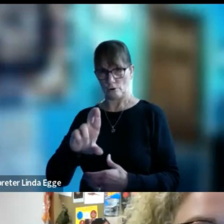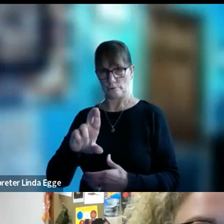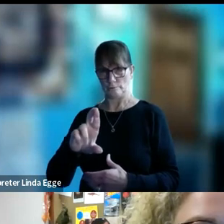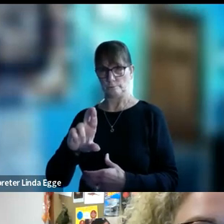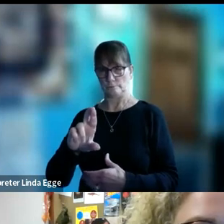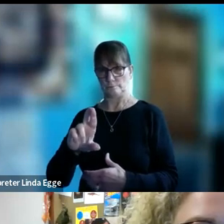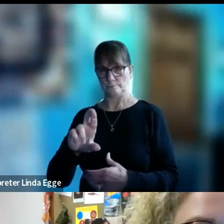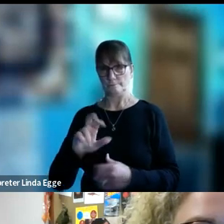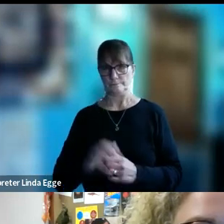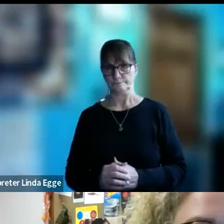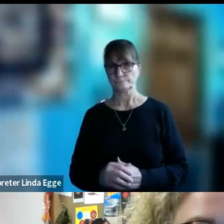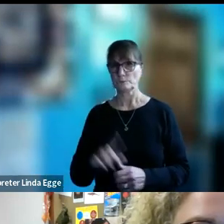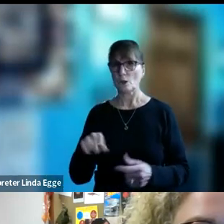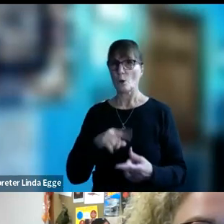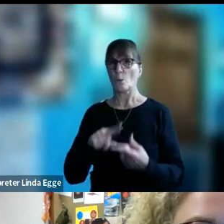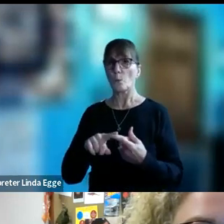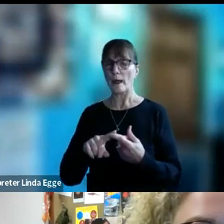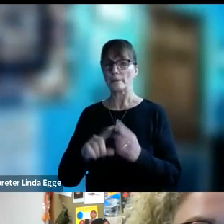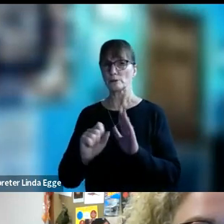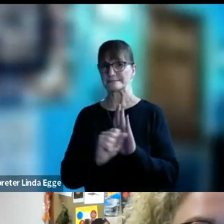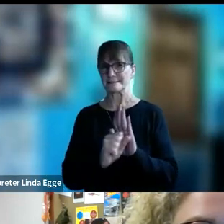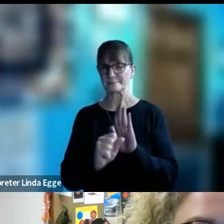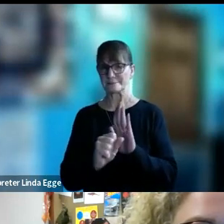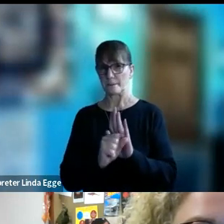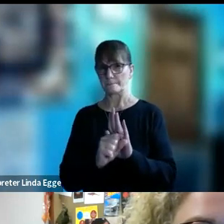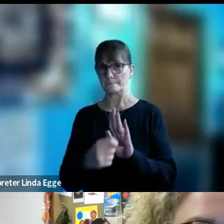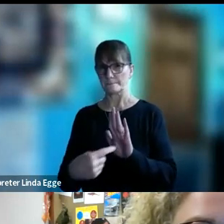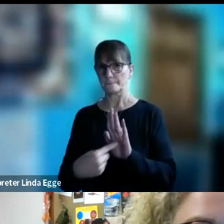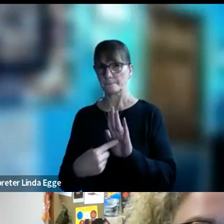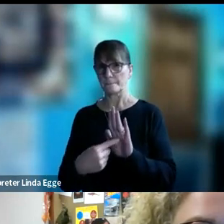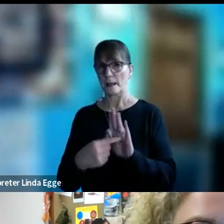So when there is a symptom that is caused by the usage,